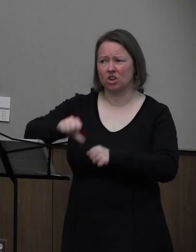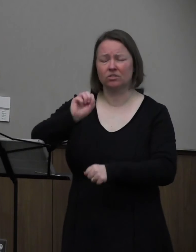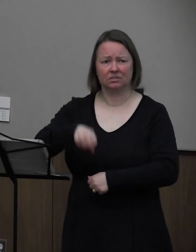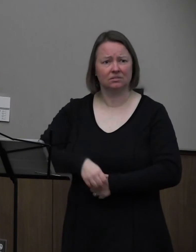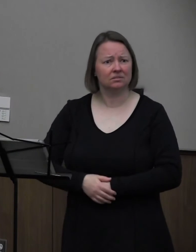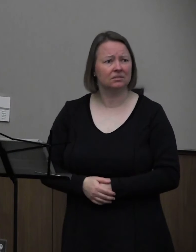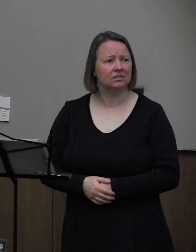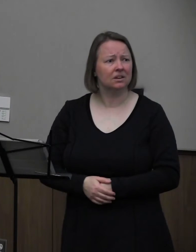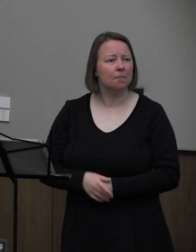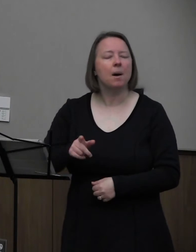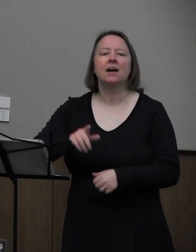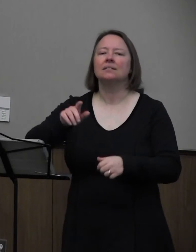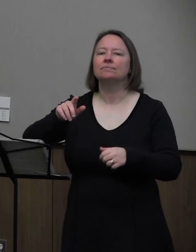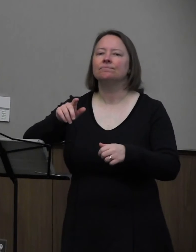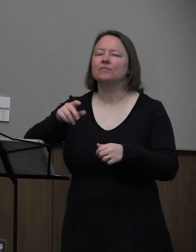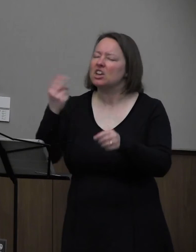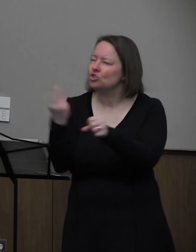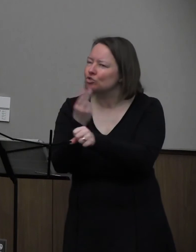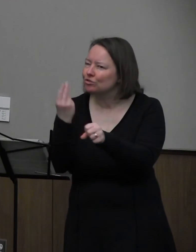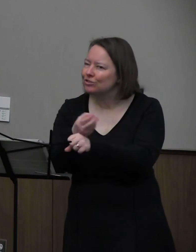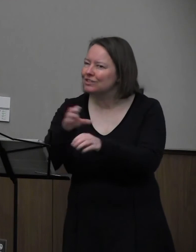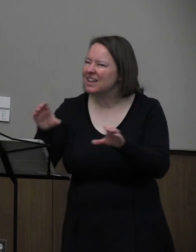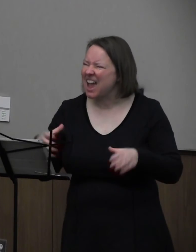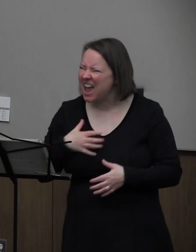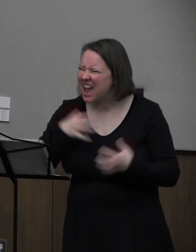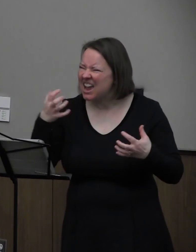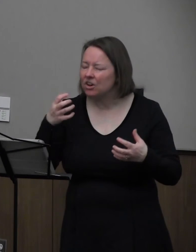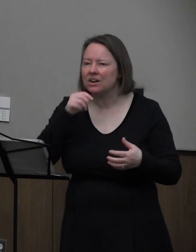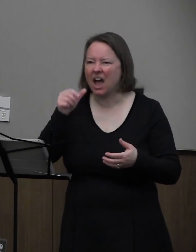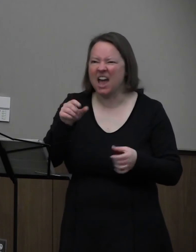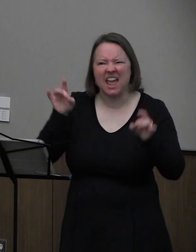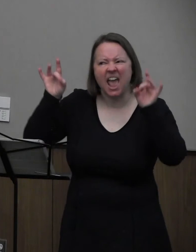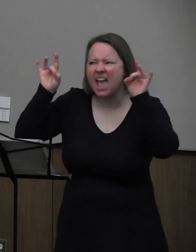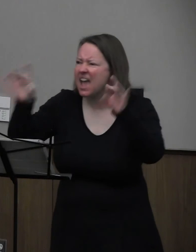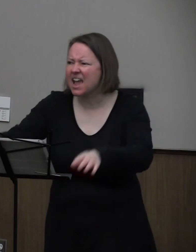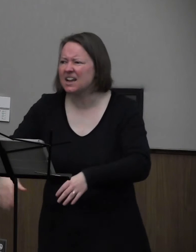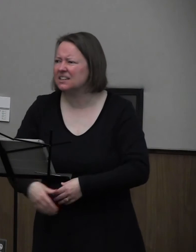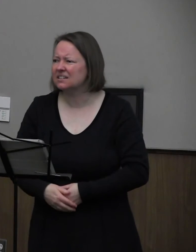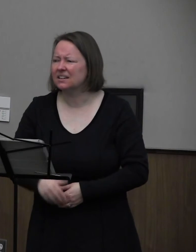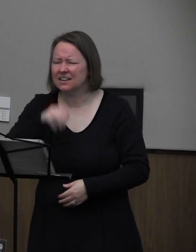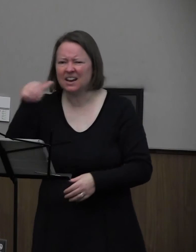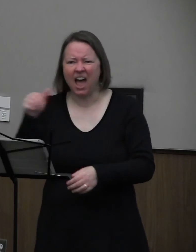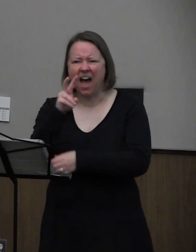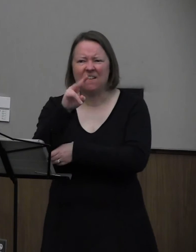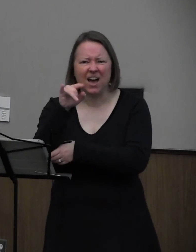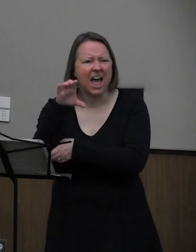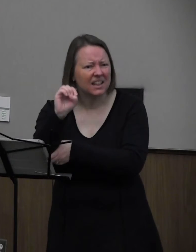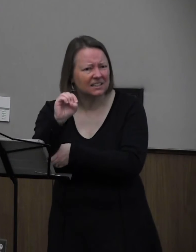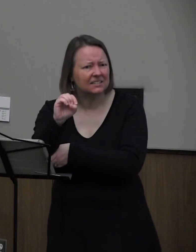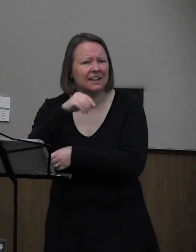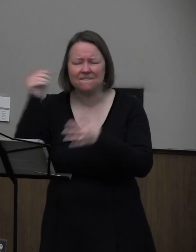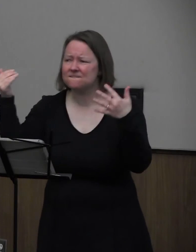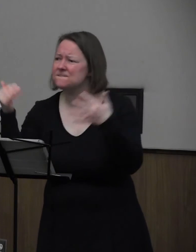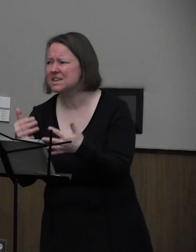But let's channel that anger-- not into hate, not into violence, not into fear.